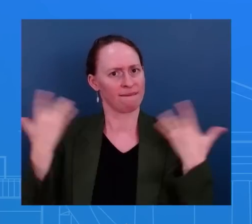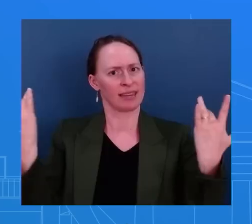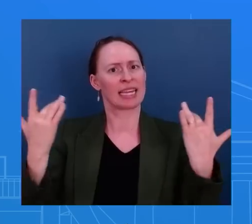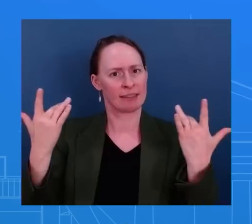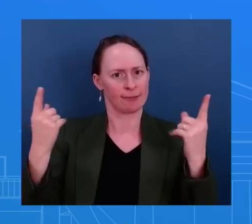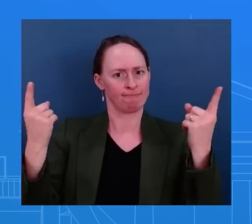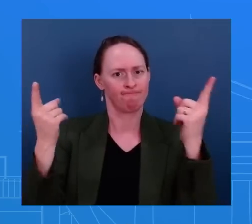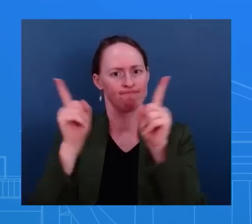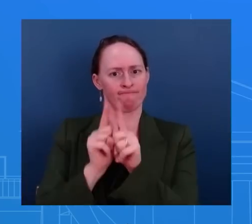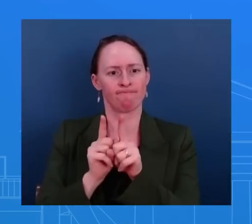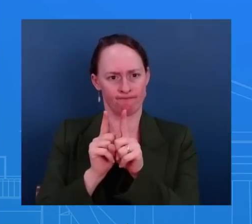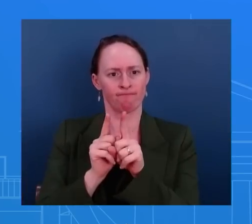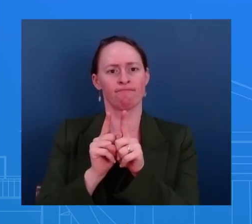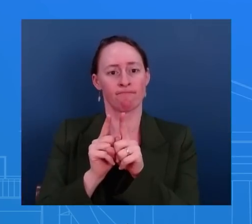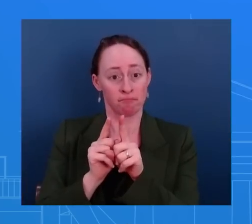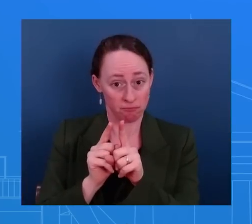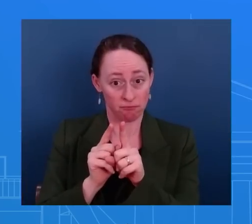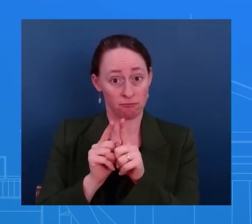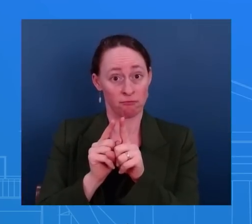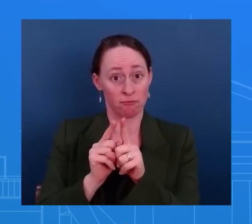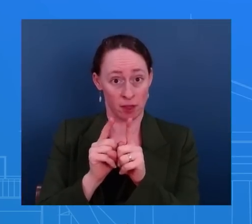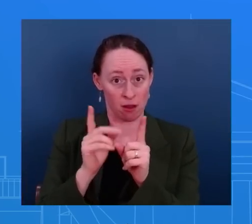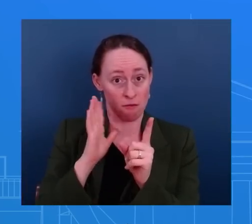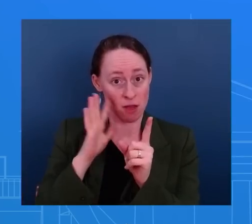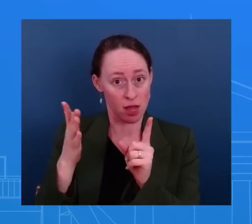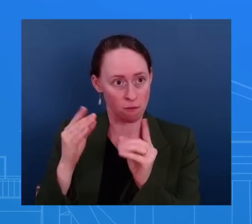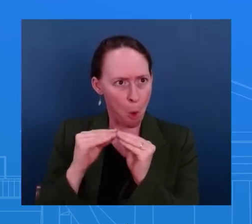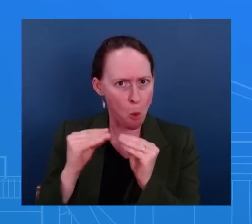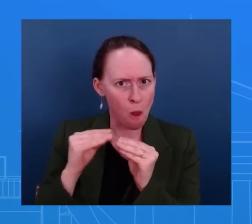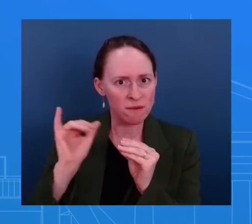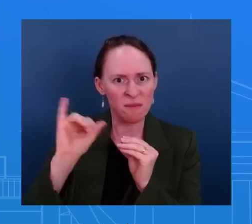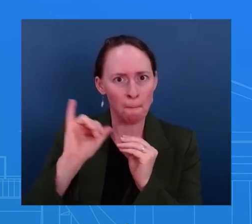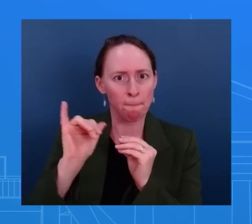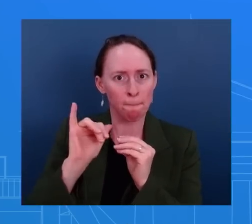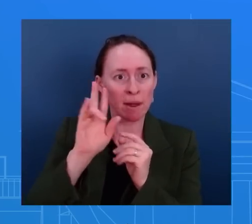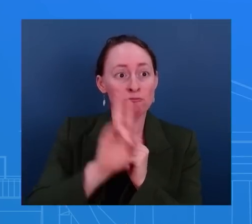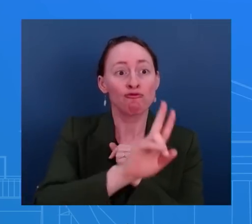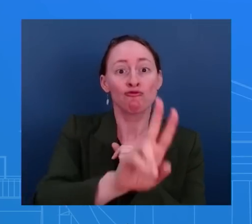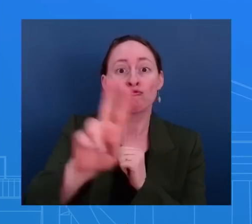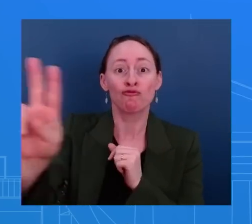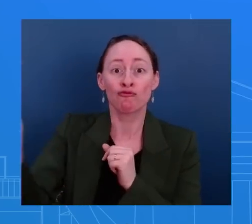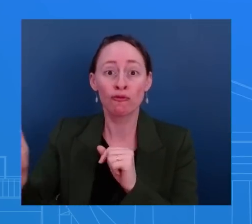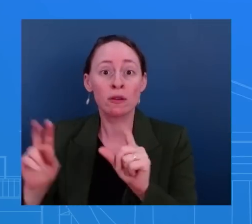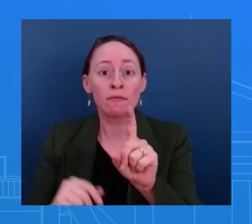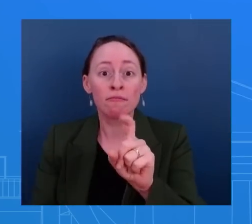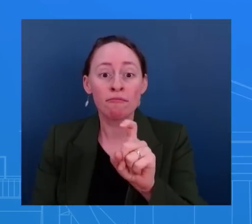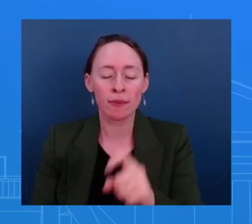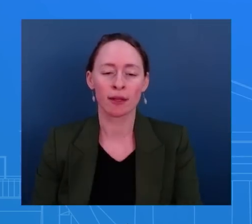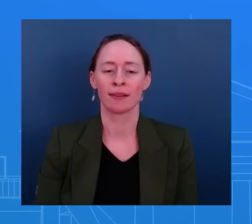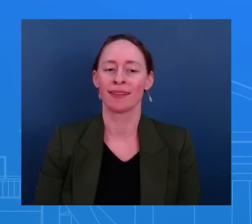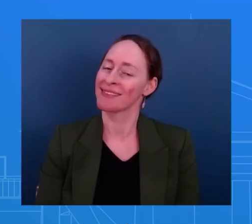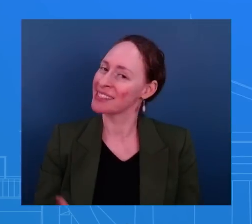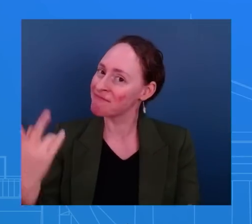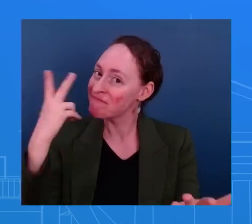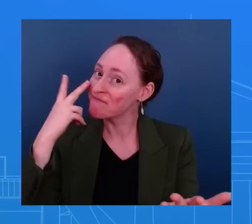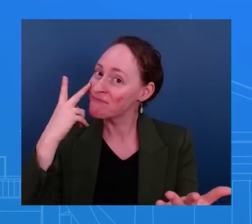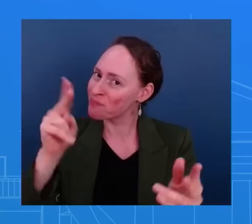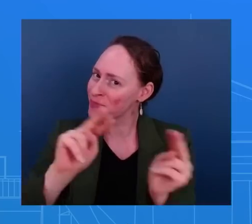Ms. Jean-Pierre: Stay tuned. Stay tuned. But I think Thursday's announcement is going to be really important. You're right. It's about lowering costs for the American people.